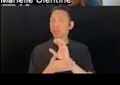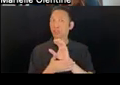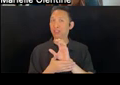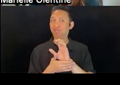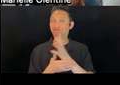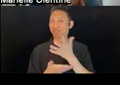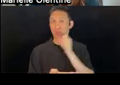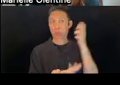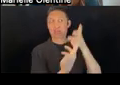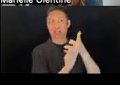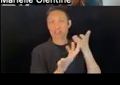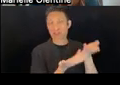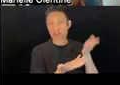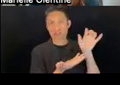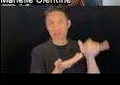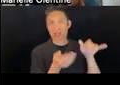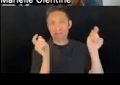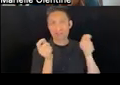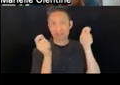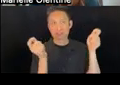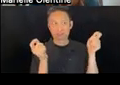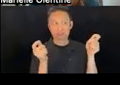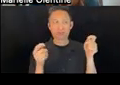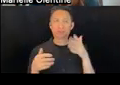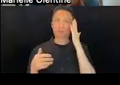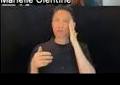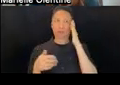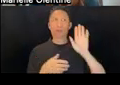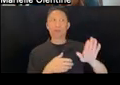So now, after you have created your list of